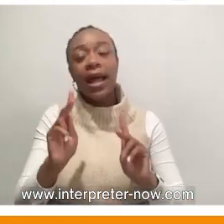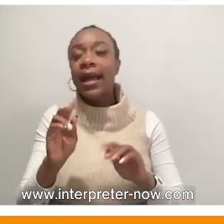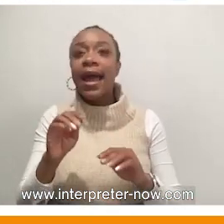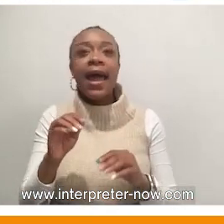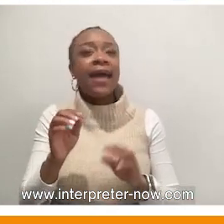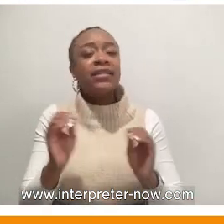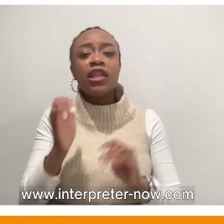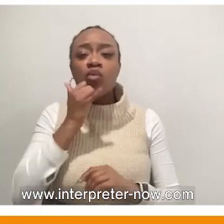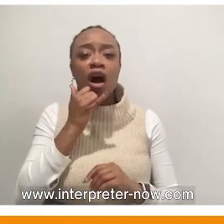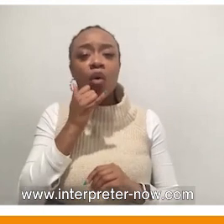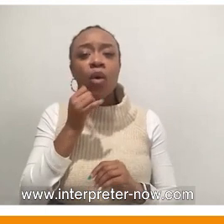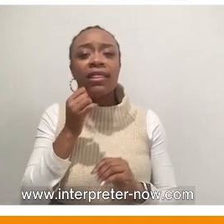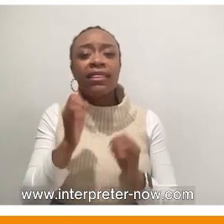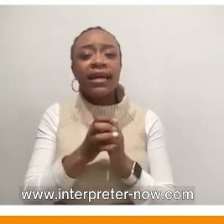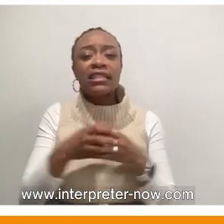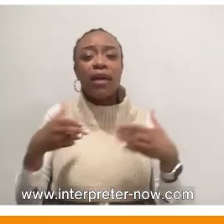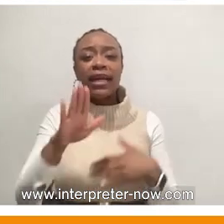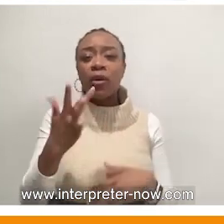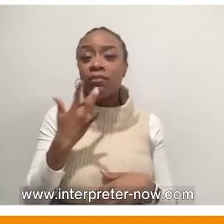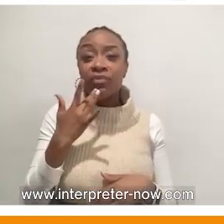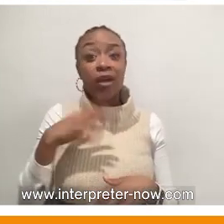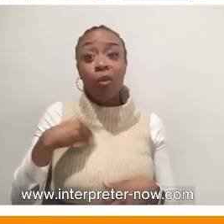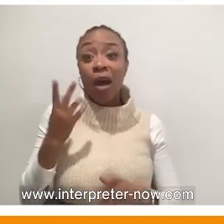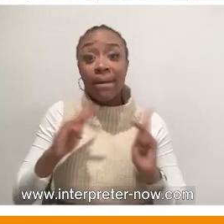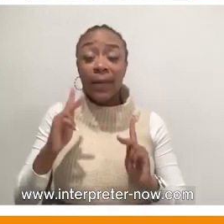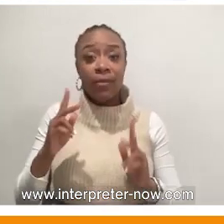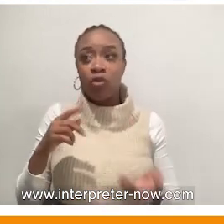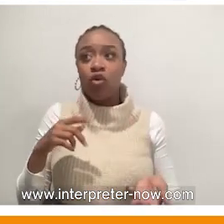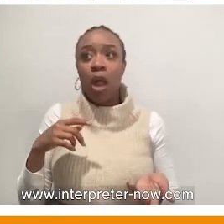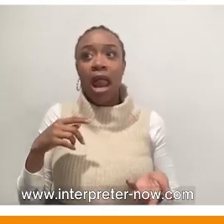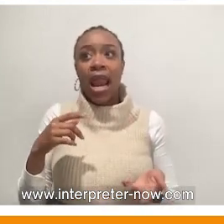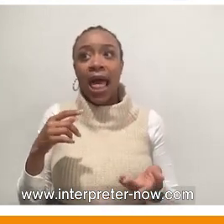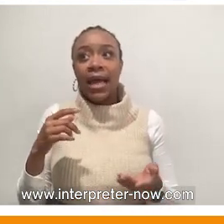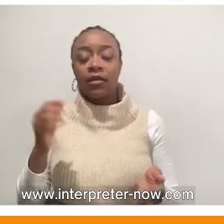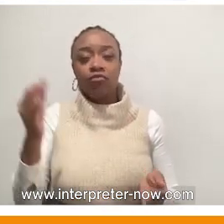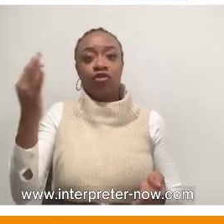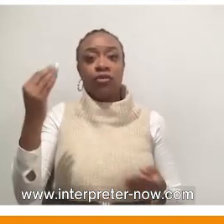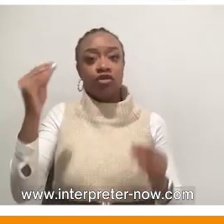What I try to tell people is that there's nothing wrong with expanding your preferences. Like, White people have put me onto some of my favorite shit in the world.